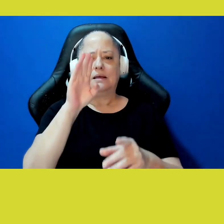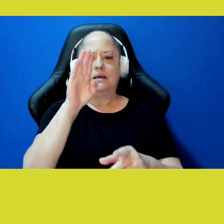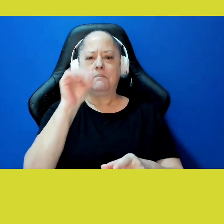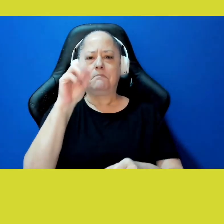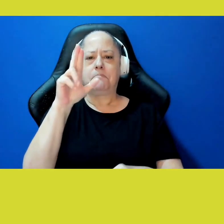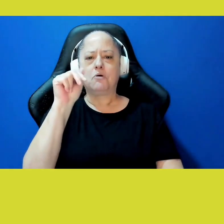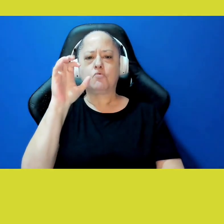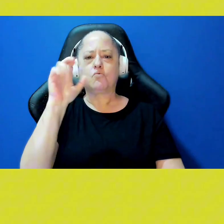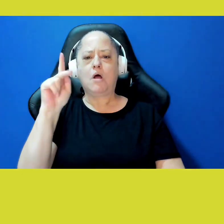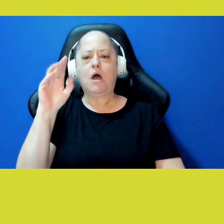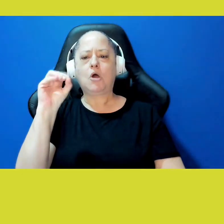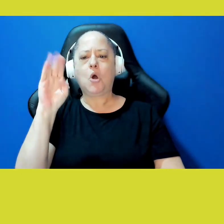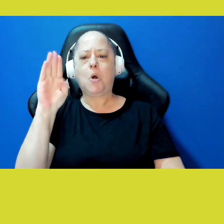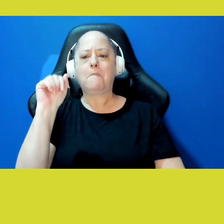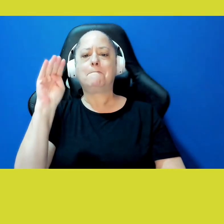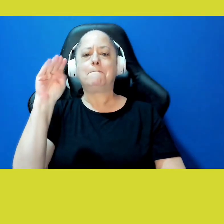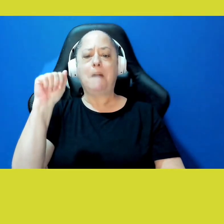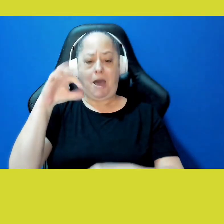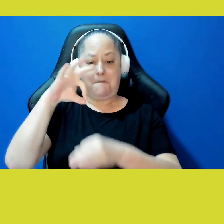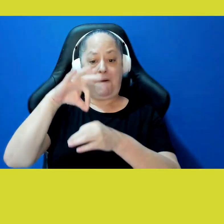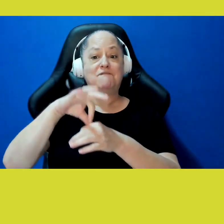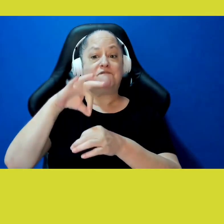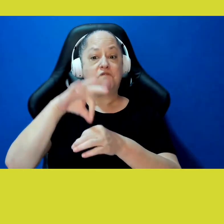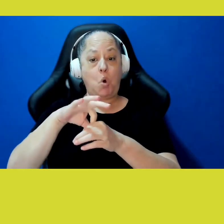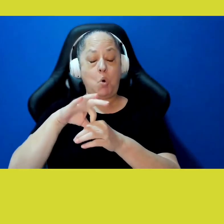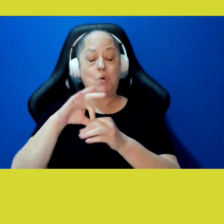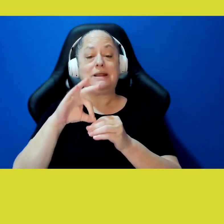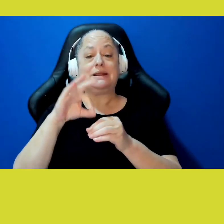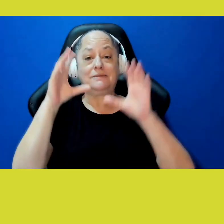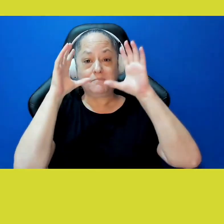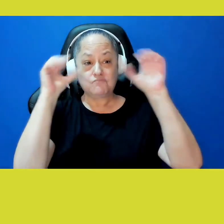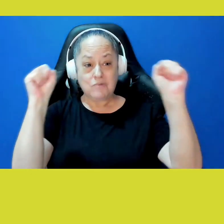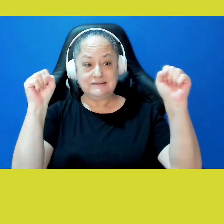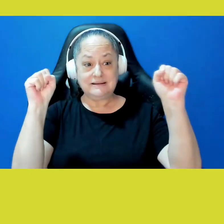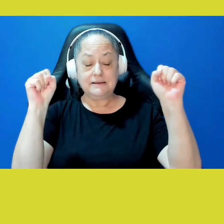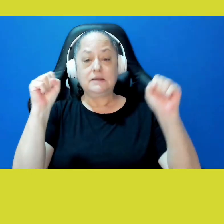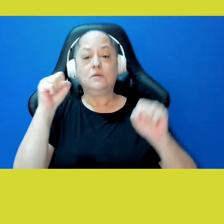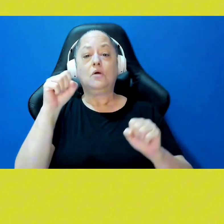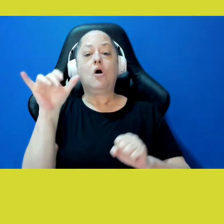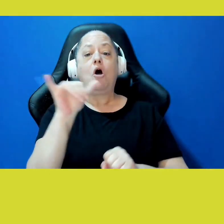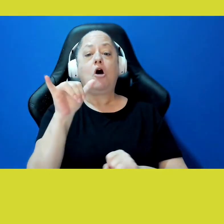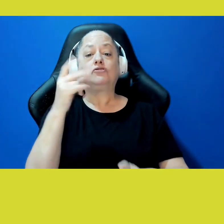voted in to office um we also saw uh